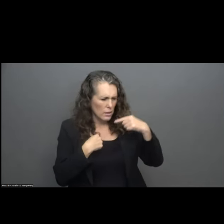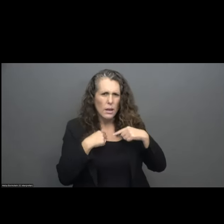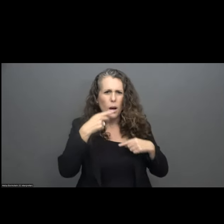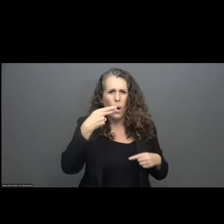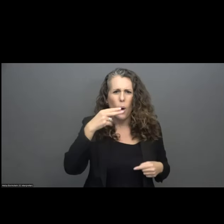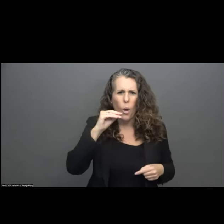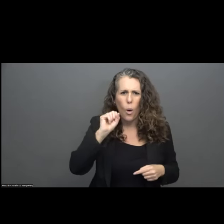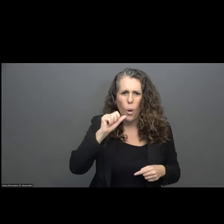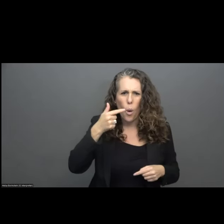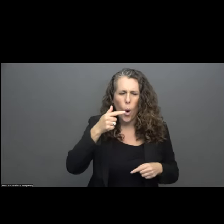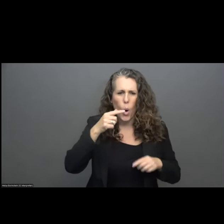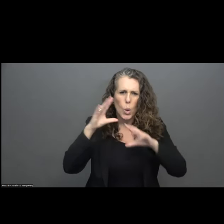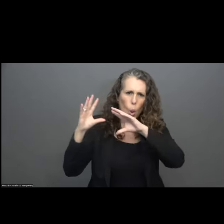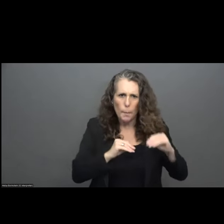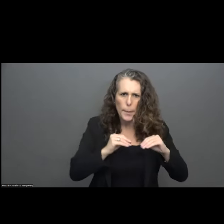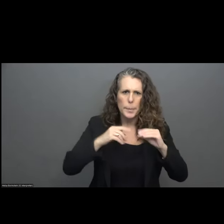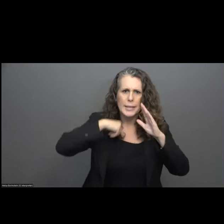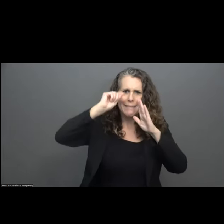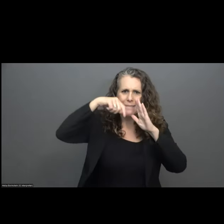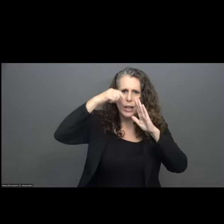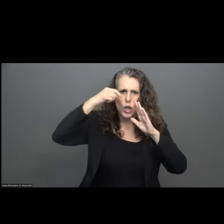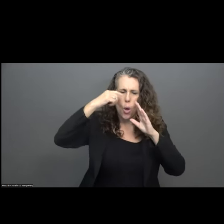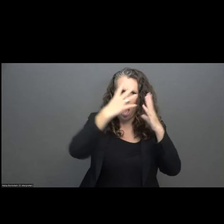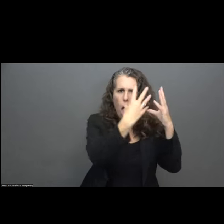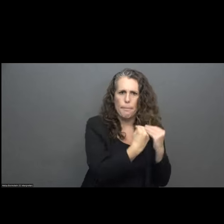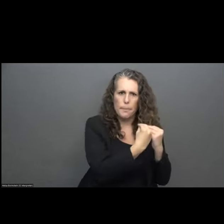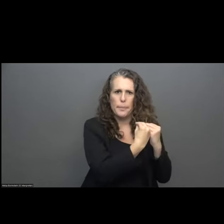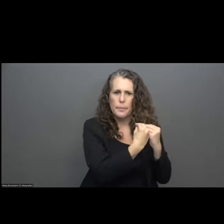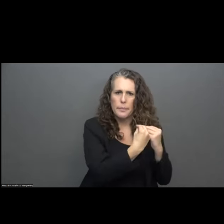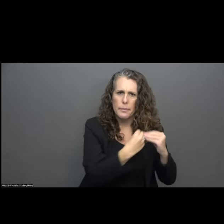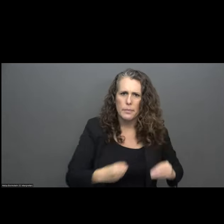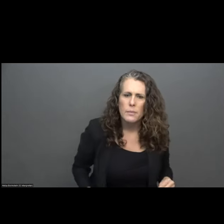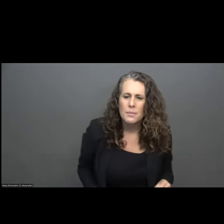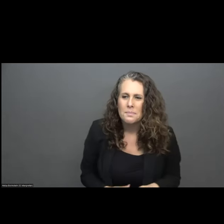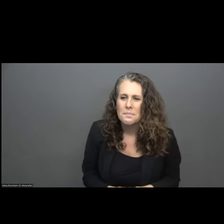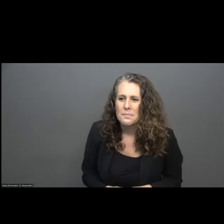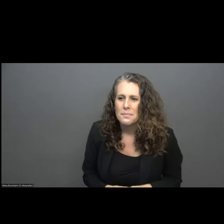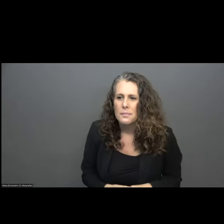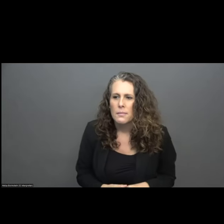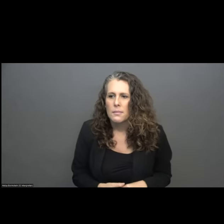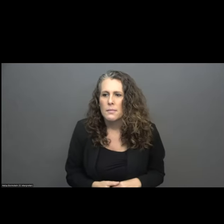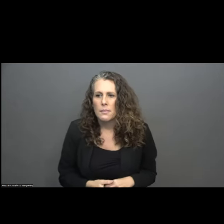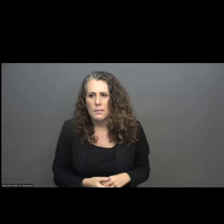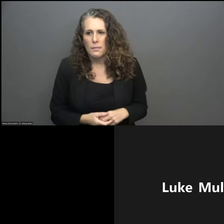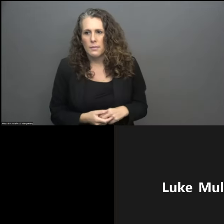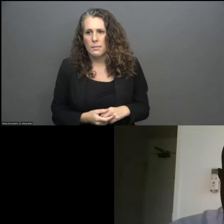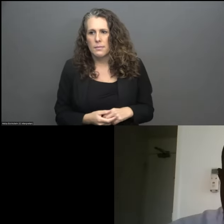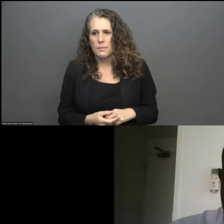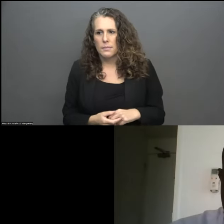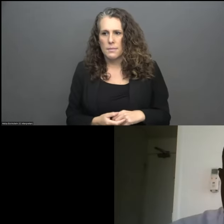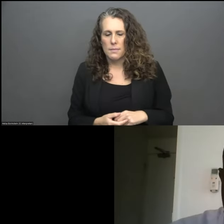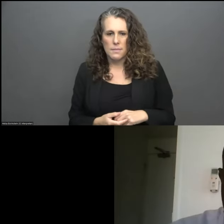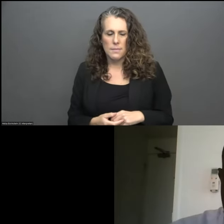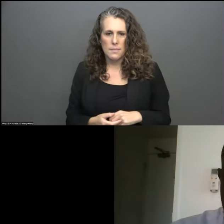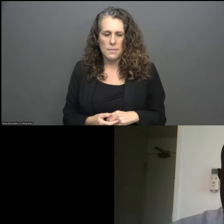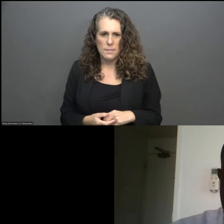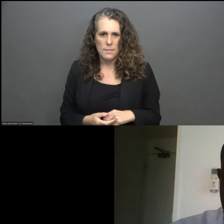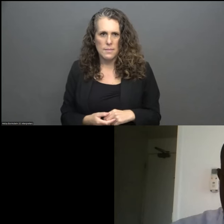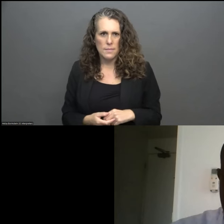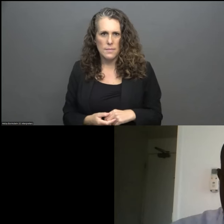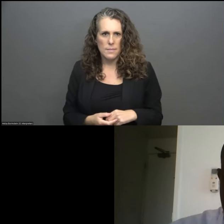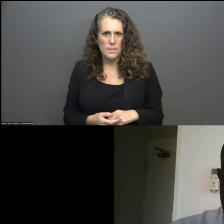10:28:33 But that she found puffy t bo happily accurately participant actually participate